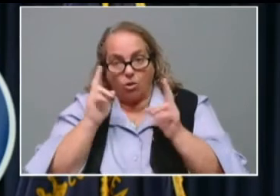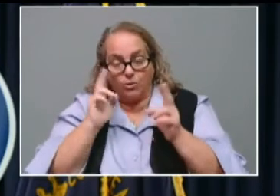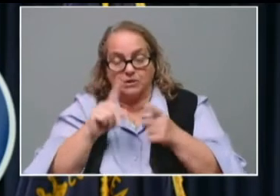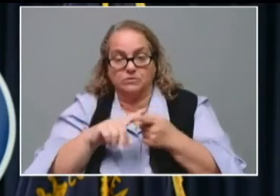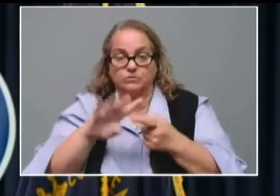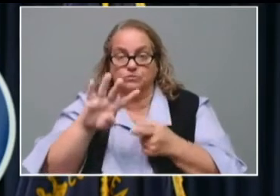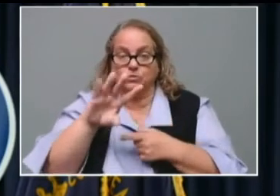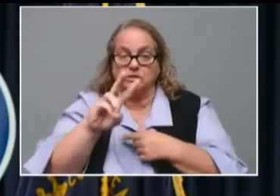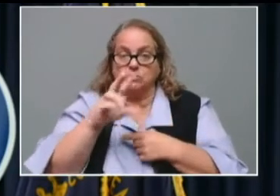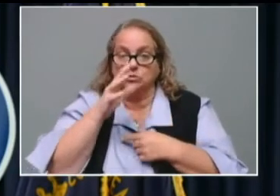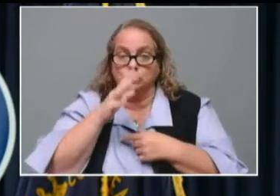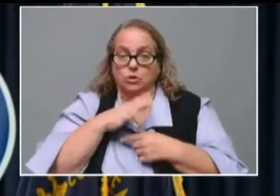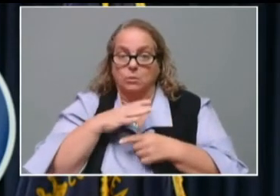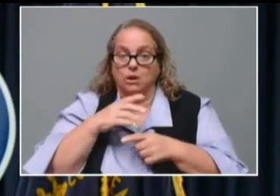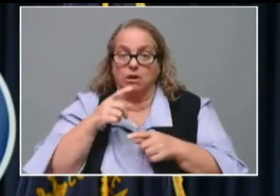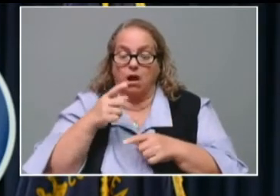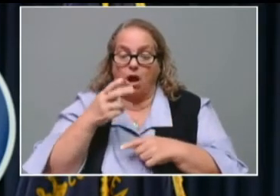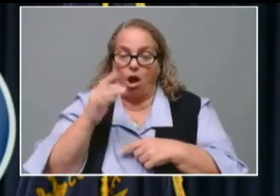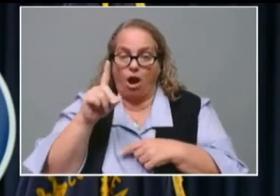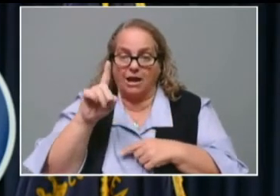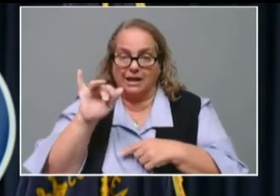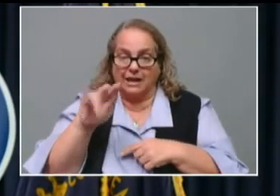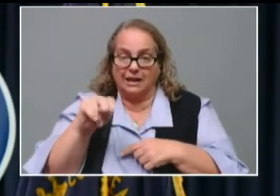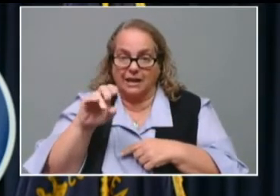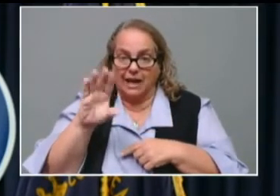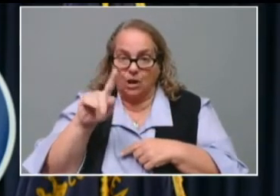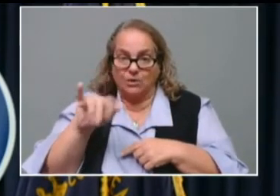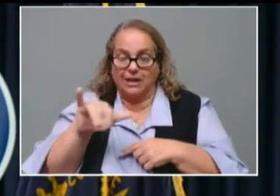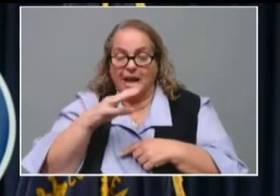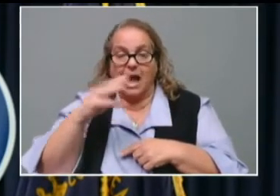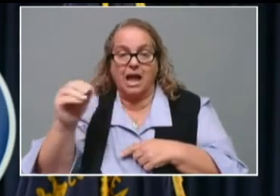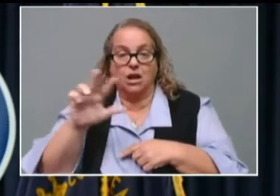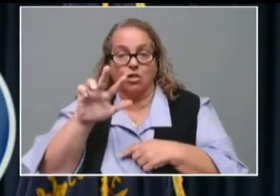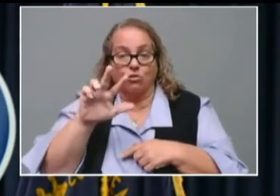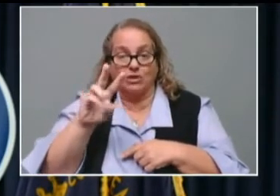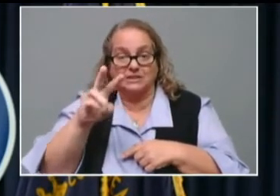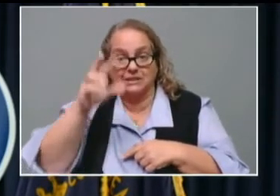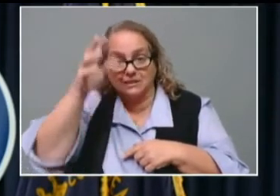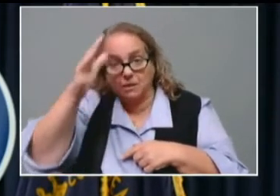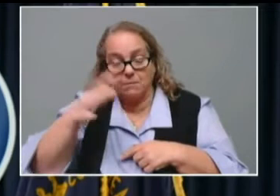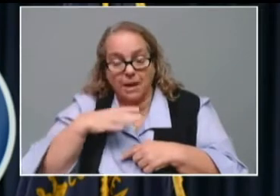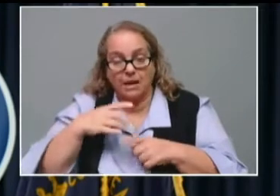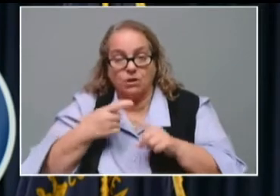Hardin County And a 36 year old man from Nelson County.